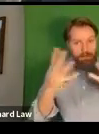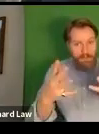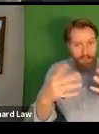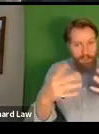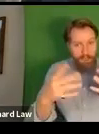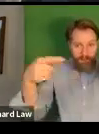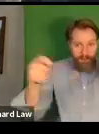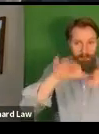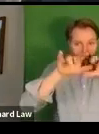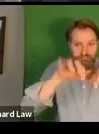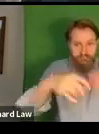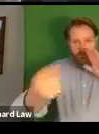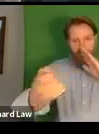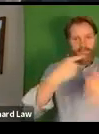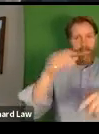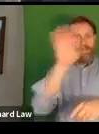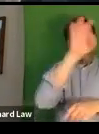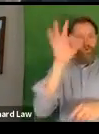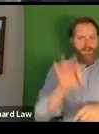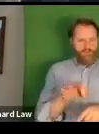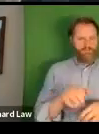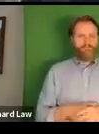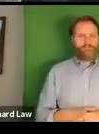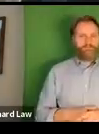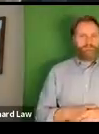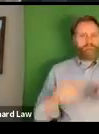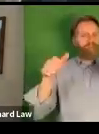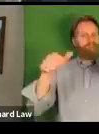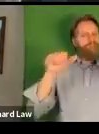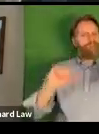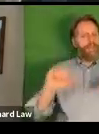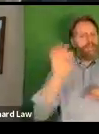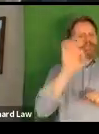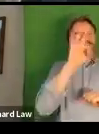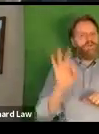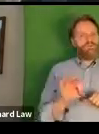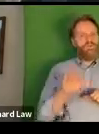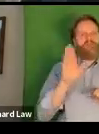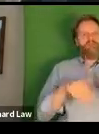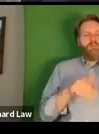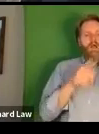question is for Jackie it's from Ahmed Ali in MOJ midwest who